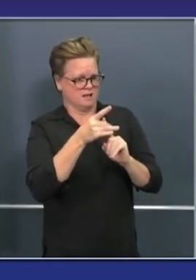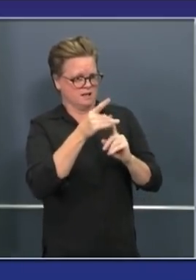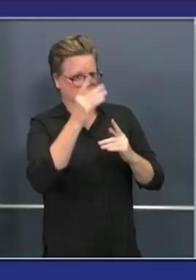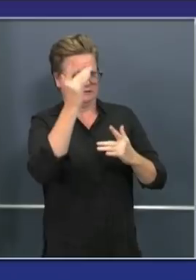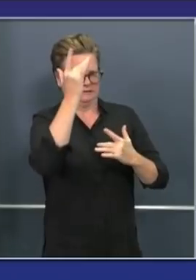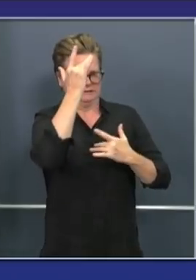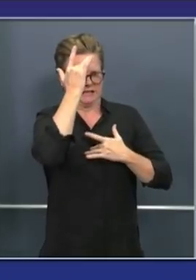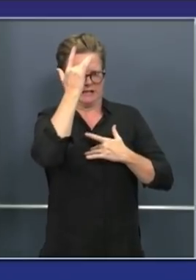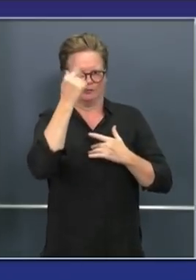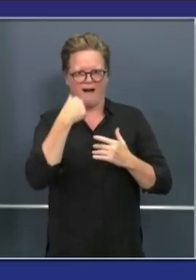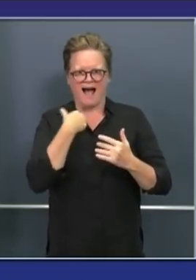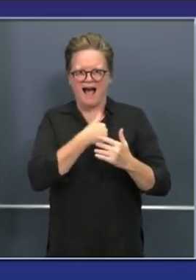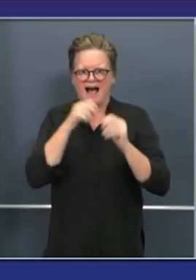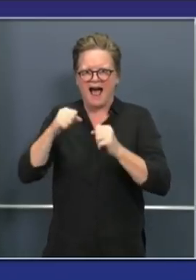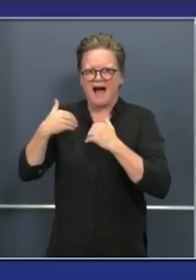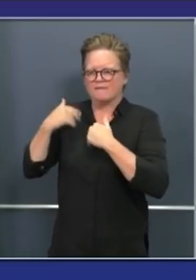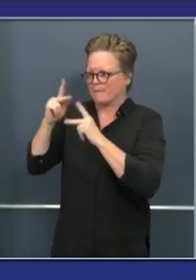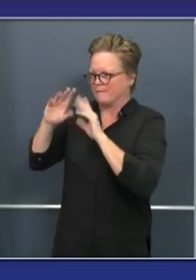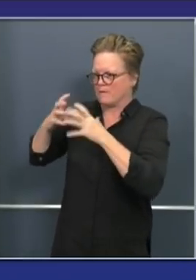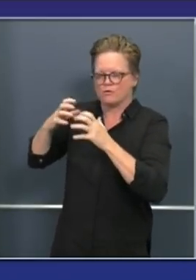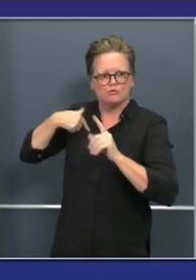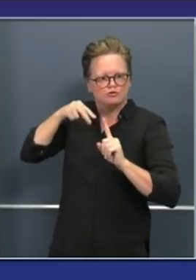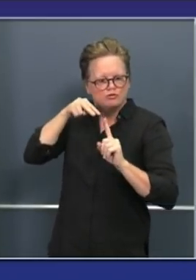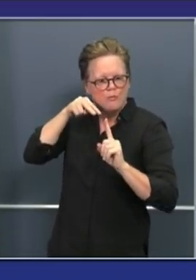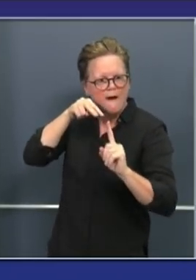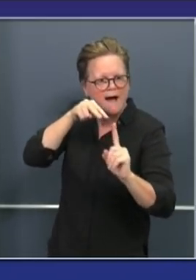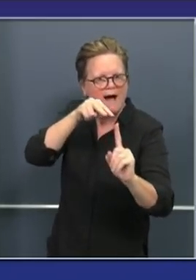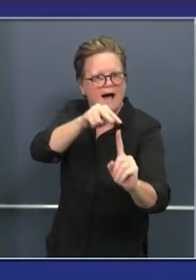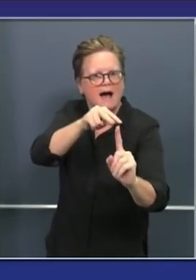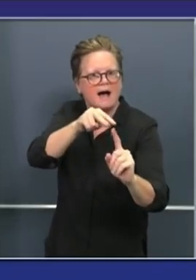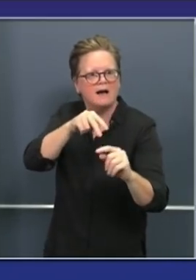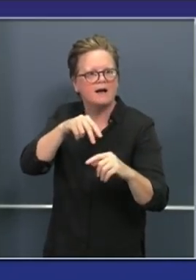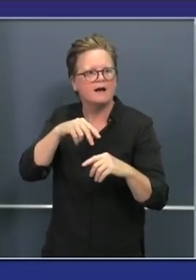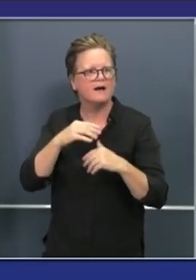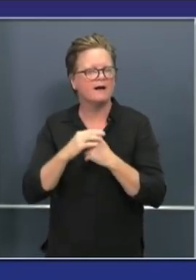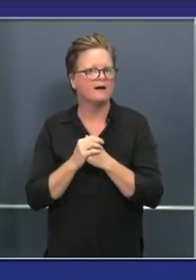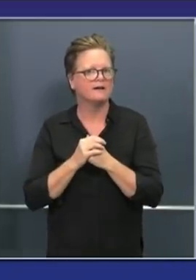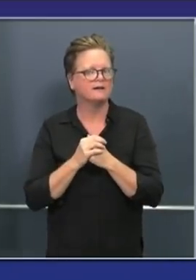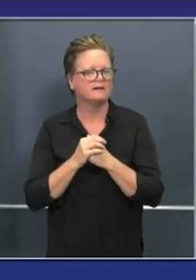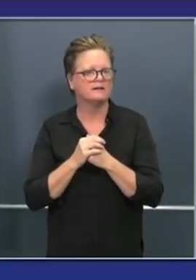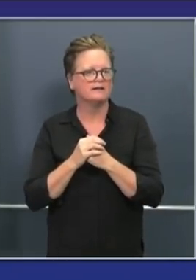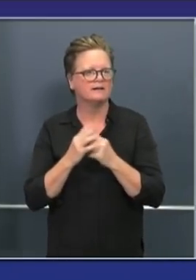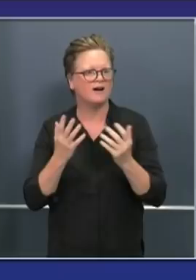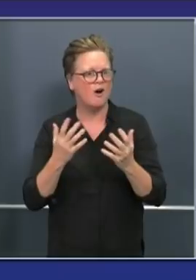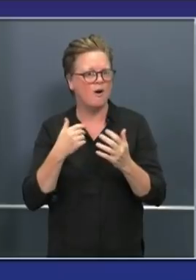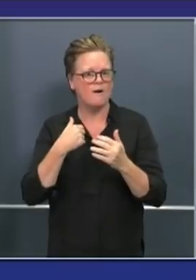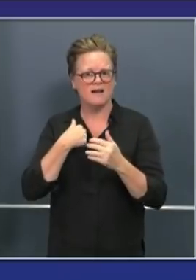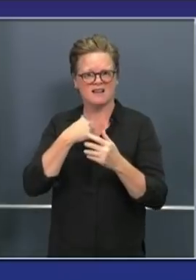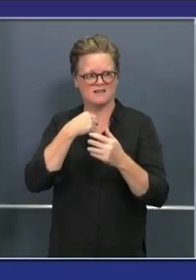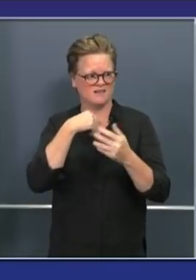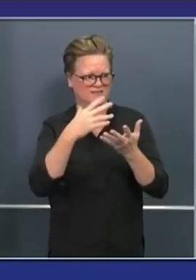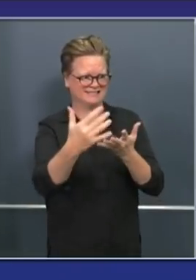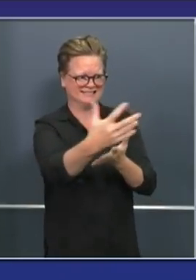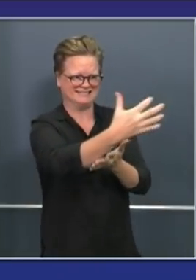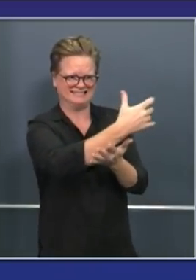CALIFORNIA WE CONTINUE TO MAKE GAINS IN THIS SPACE, BUT WE WILL PERSISTENT IN AN ONGOING WAY SHARE THIS INFORMATION WITH